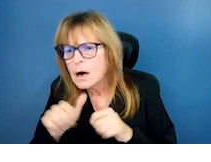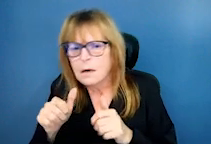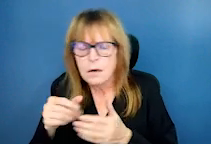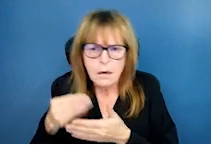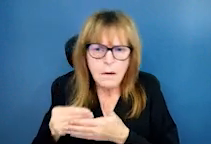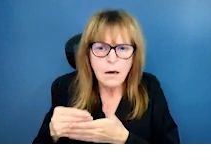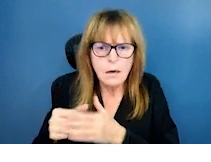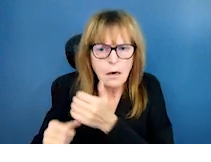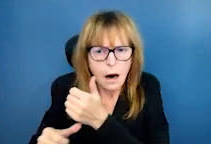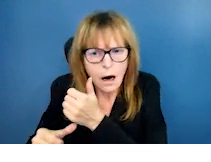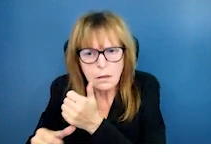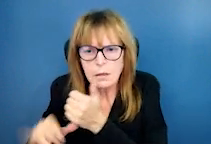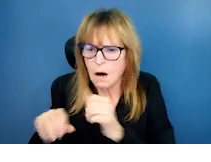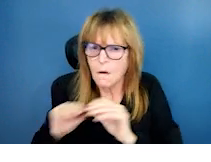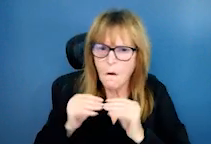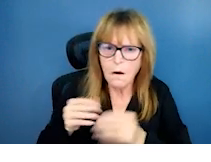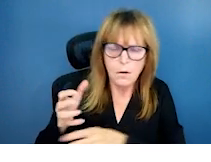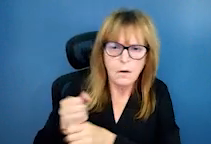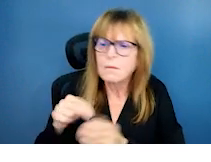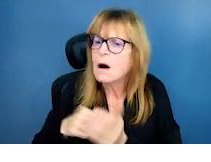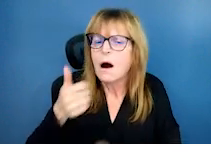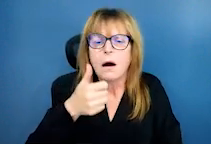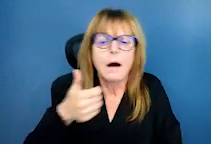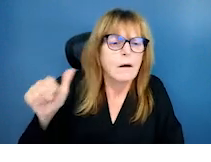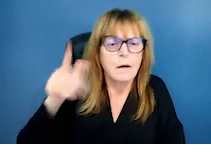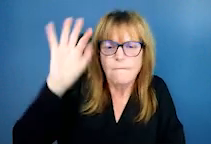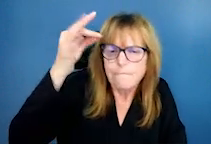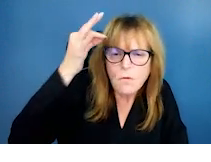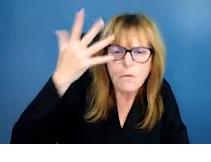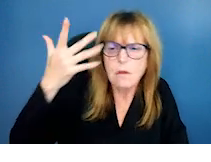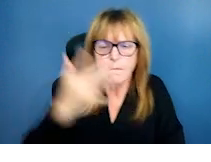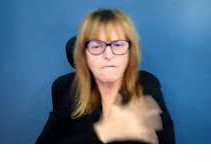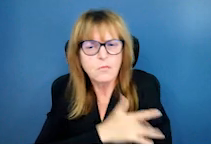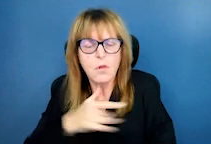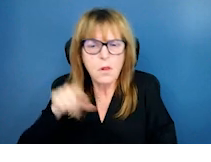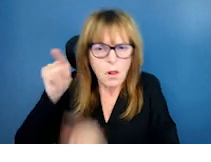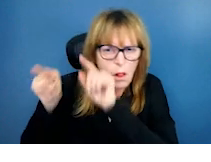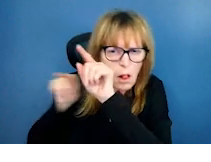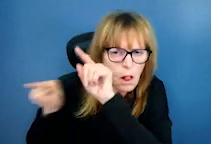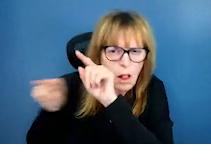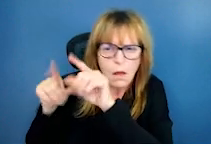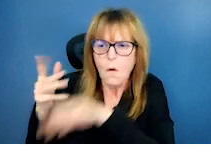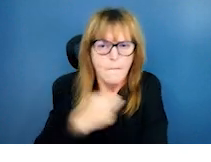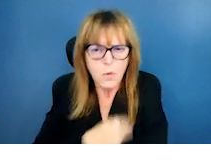received by an organization for running a free tax clinic. All grant applicants must disclose this amount.